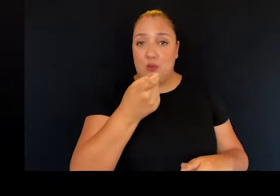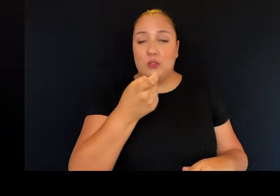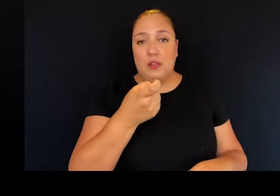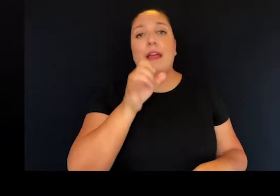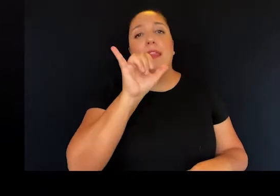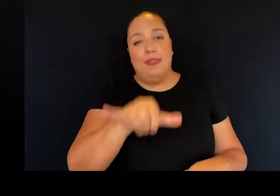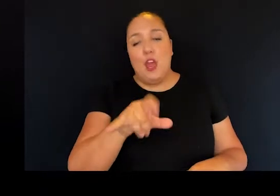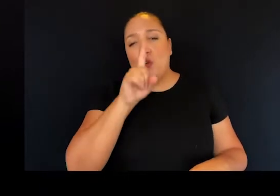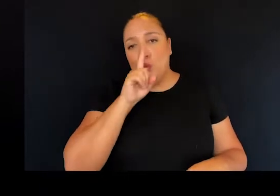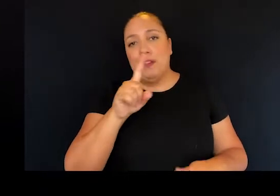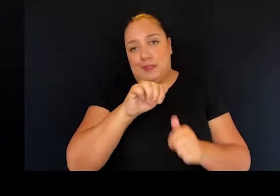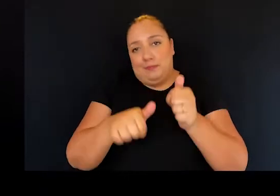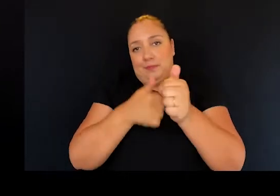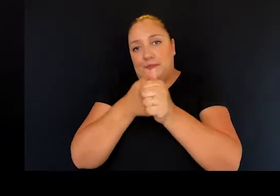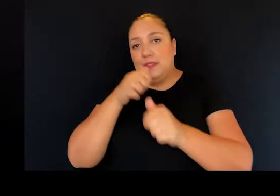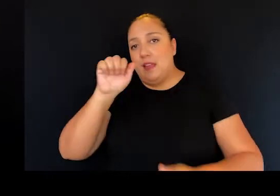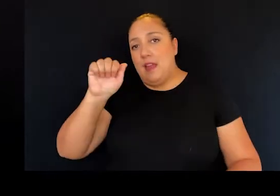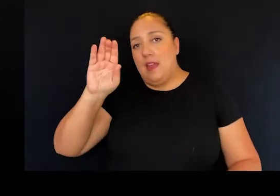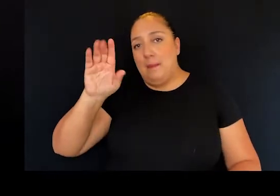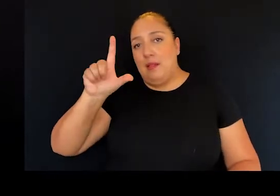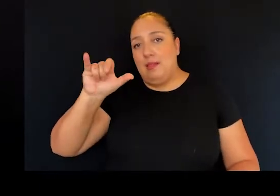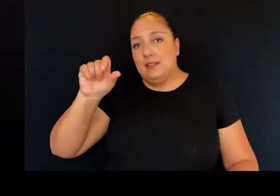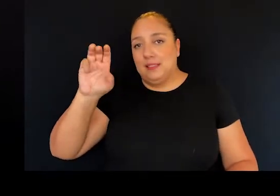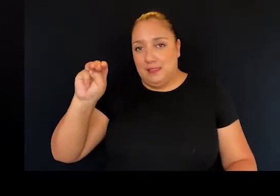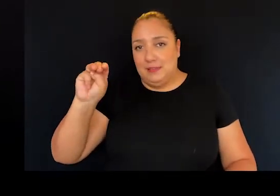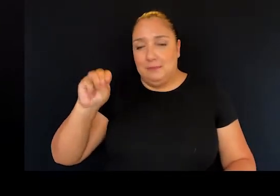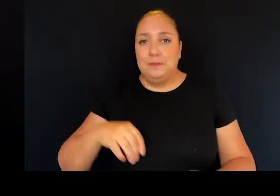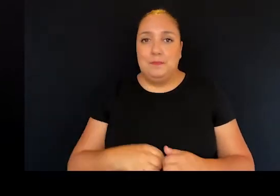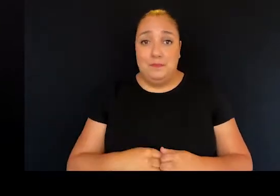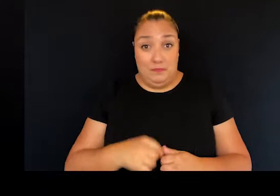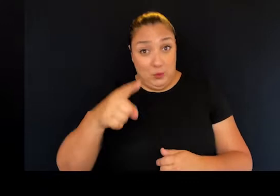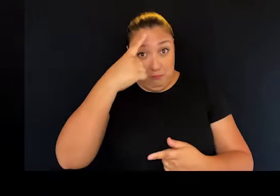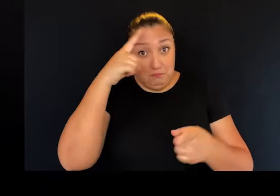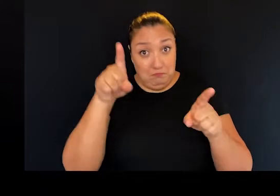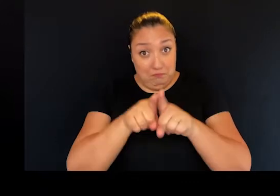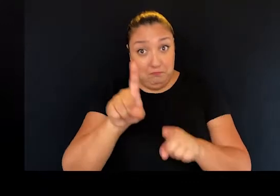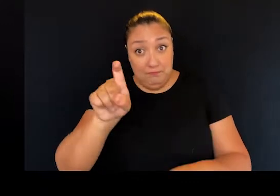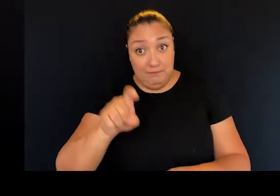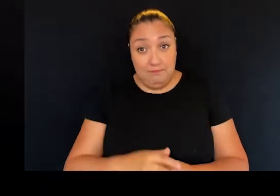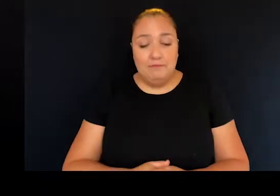that is an ableist and also a form of ableism. Would you agree that that's correct?